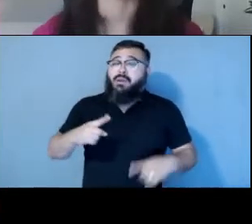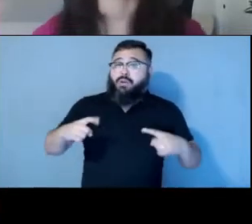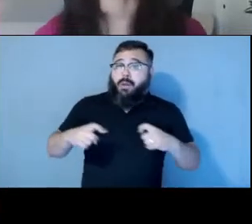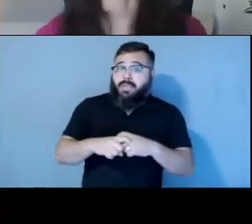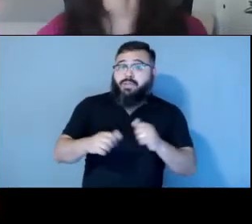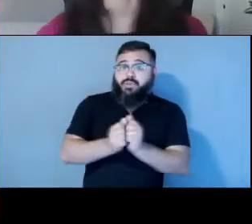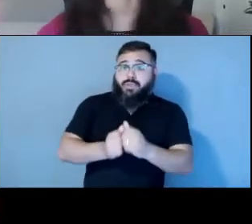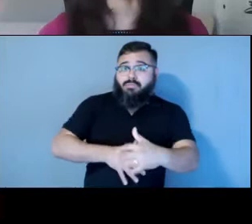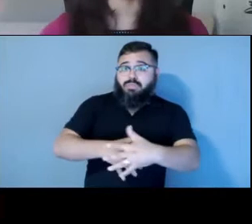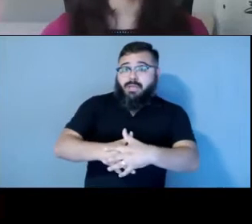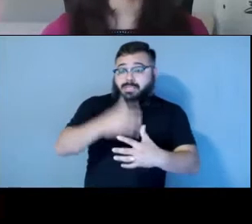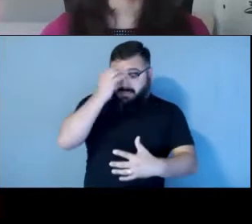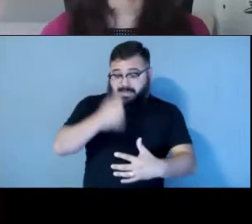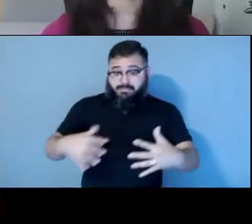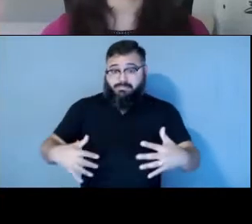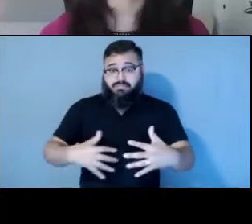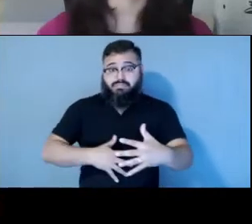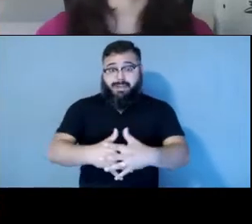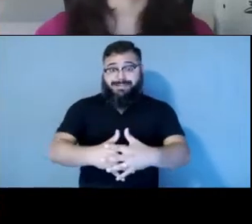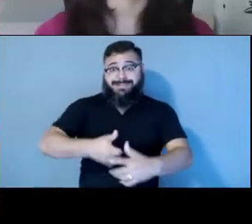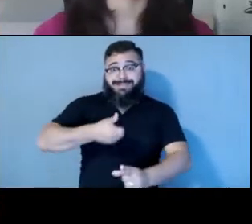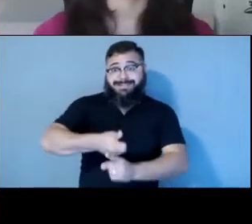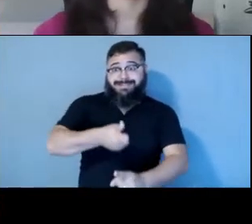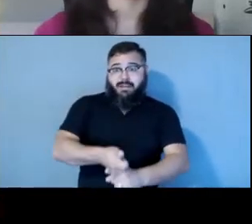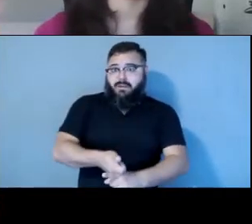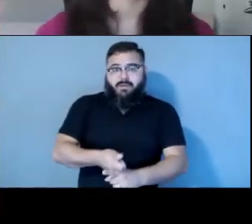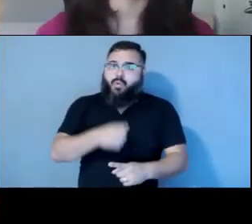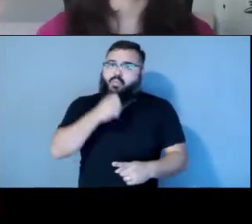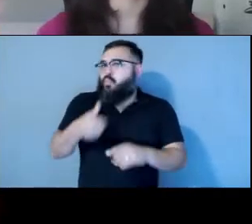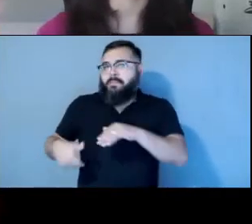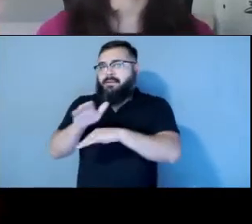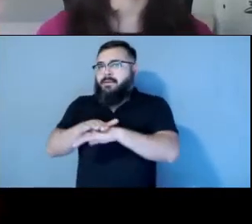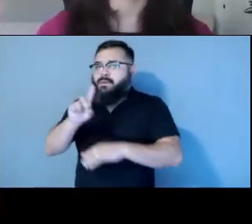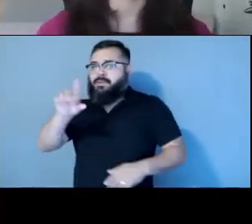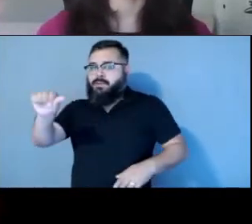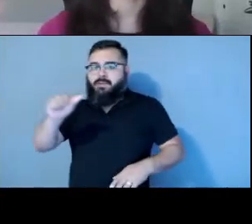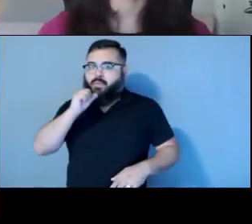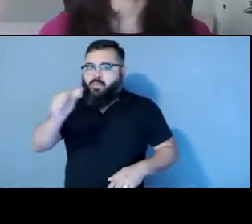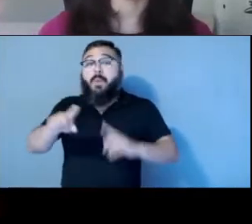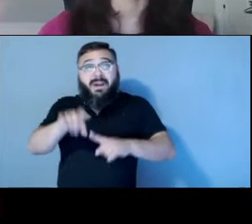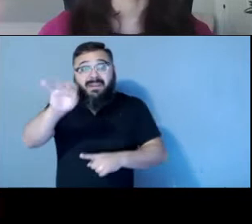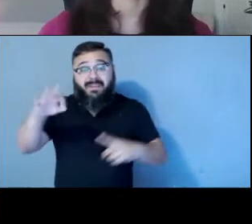because pregnancy itself usually is not going to be a covered disability, but if there are some complications to the pregnancy,